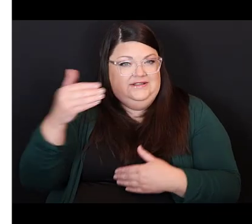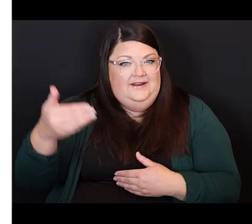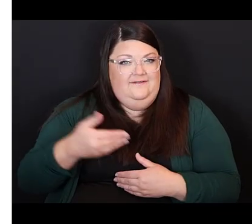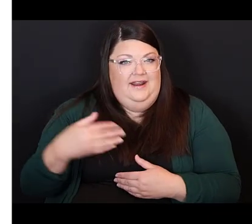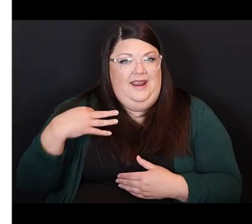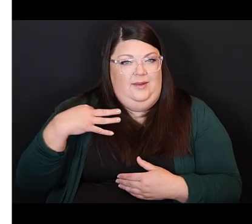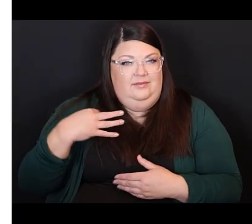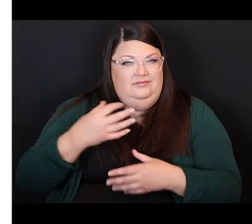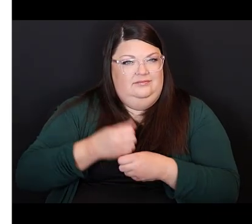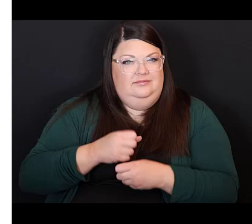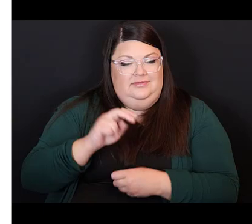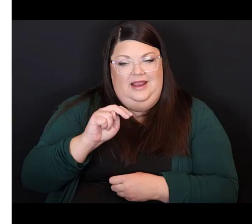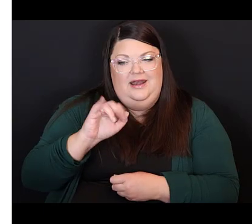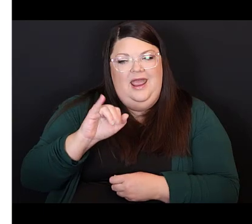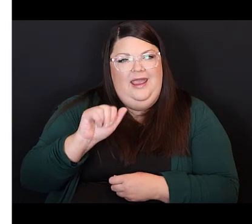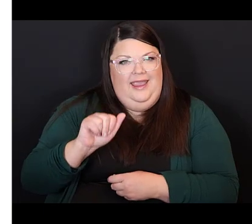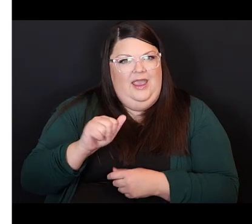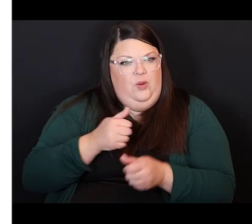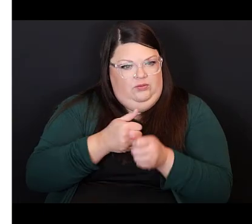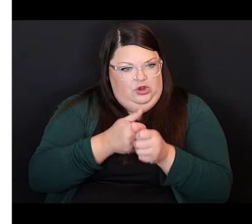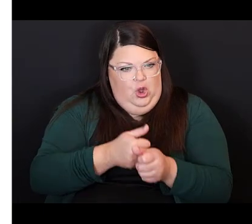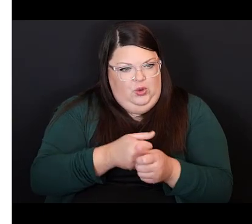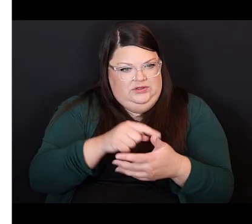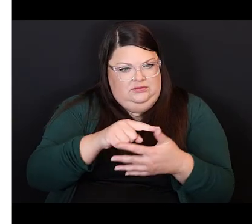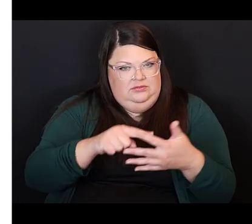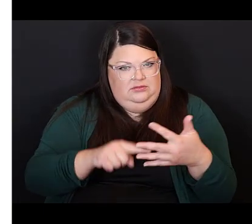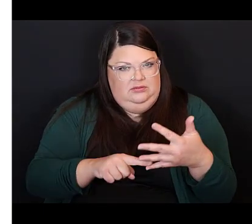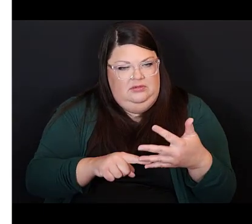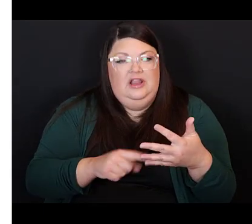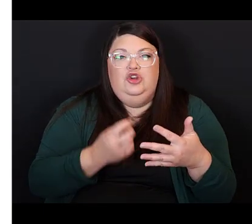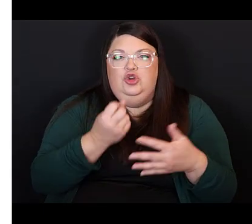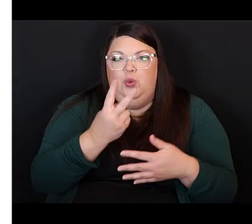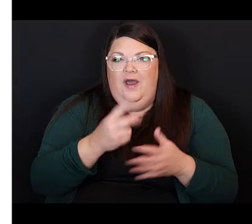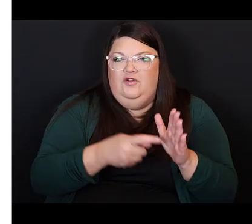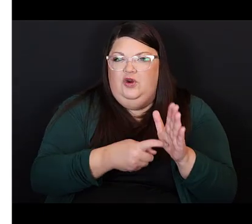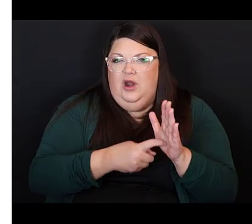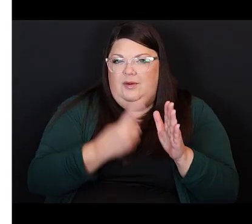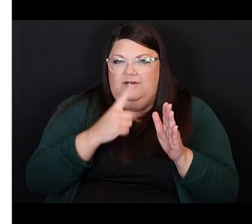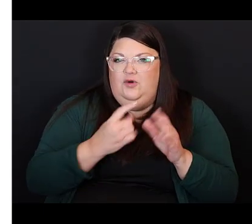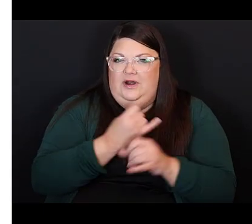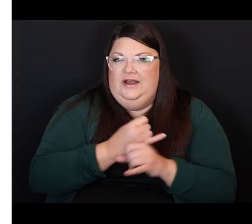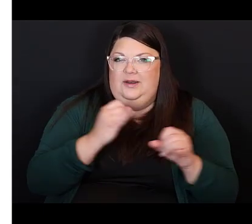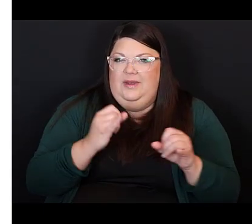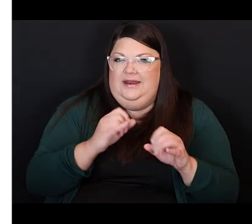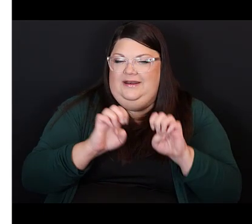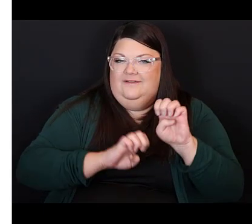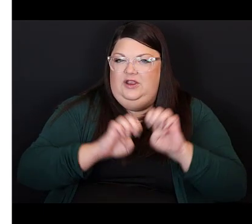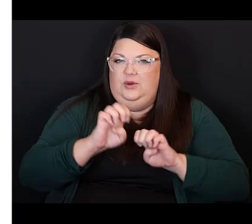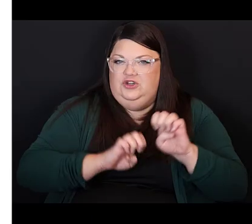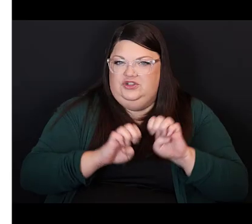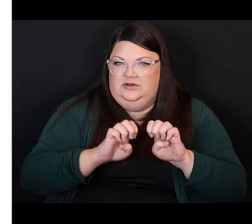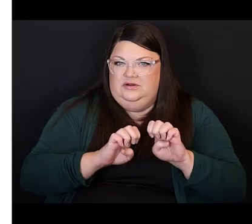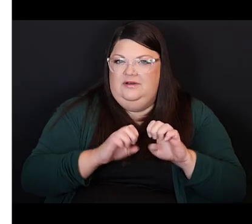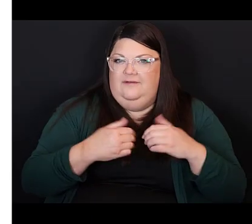Applications, or NIA, closely, which outlines 12 requirements for the independent evaluation.